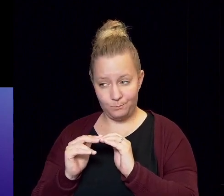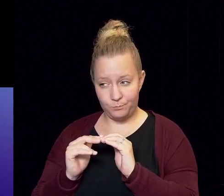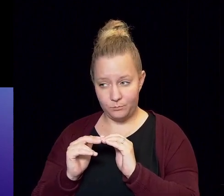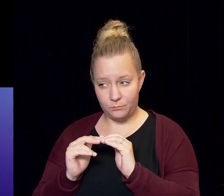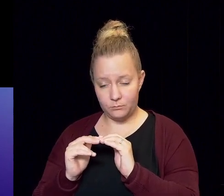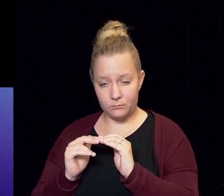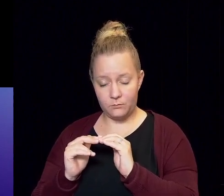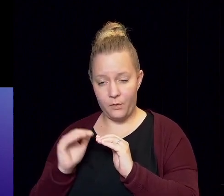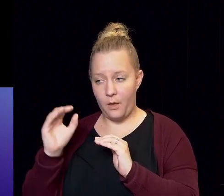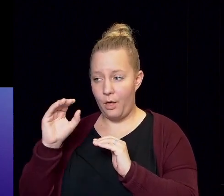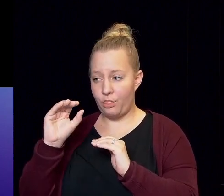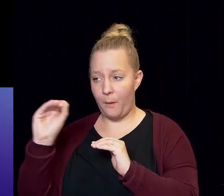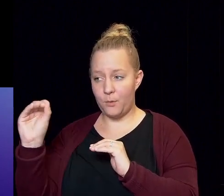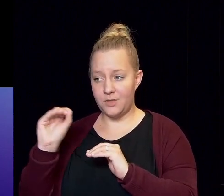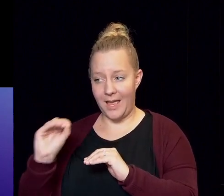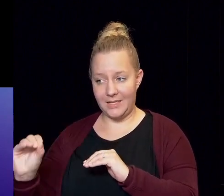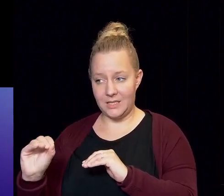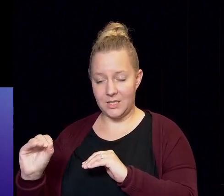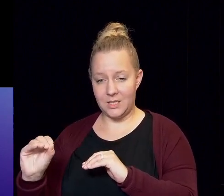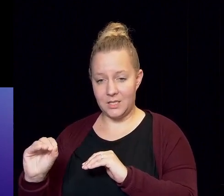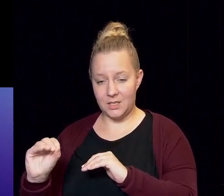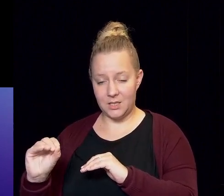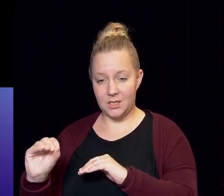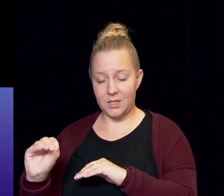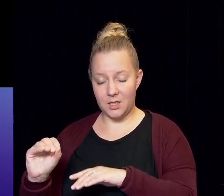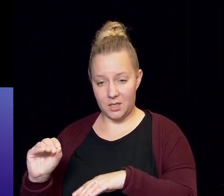the percent